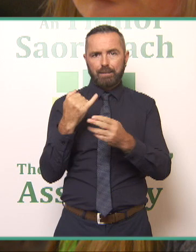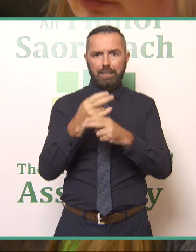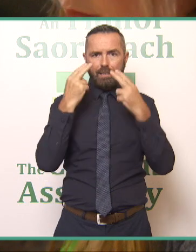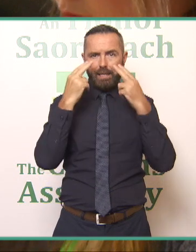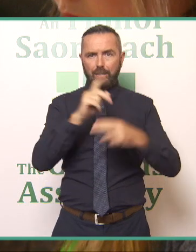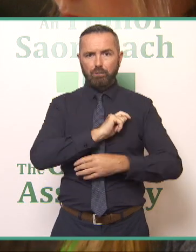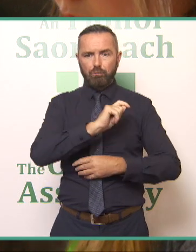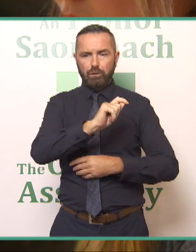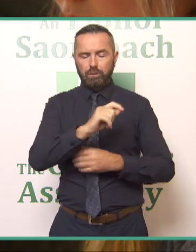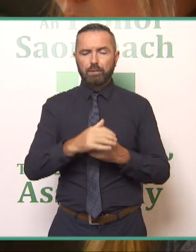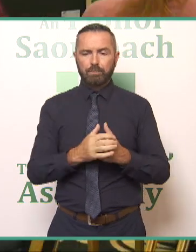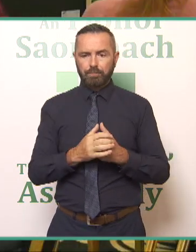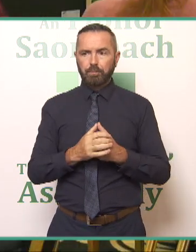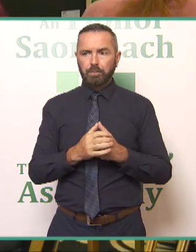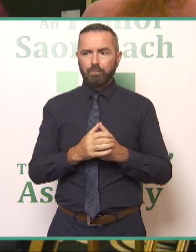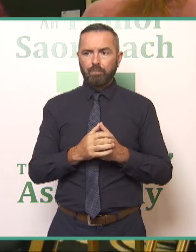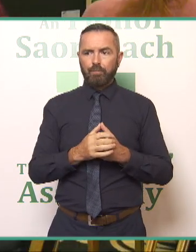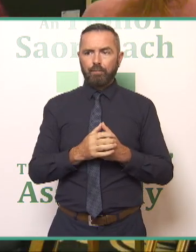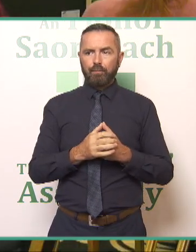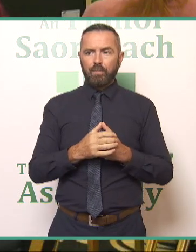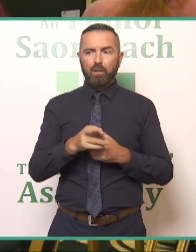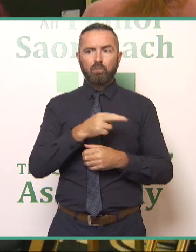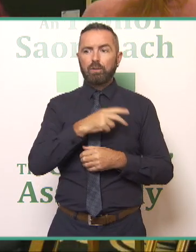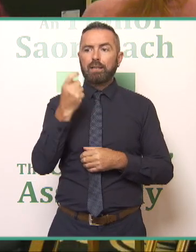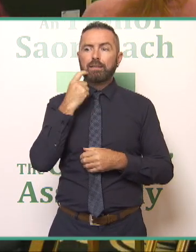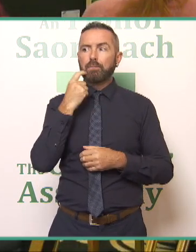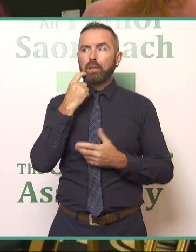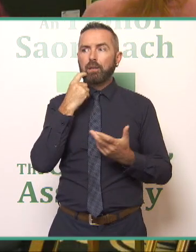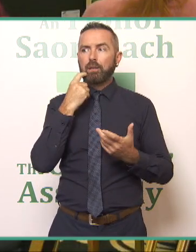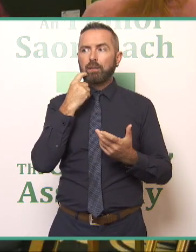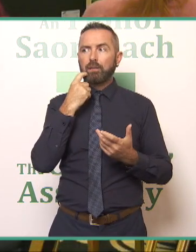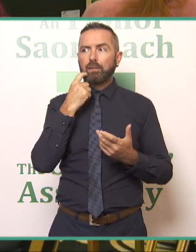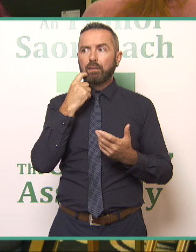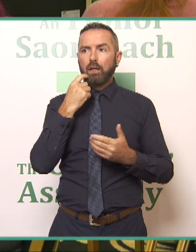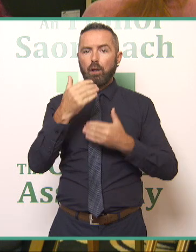it comes out it's really simple because everyone onto the open market buys